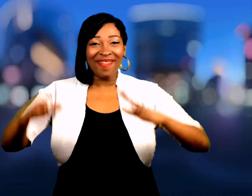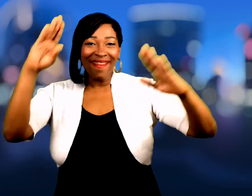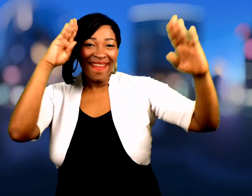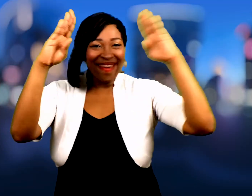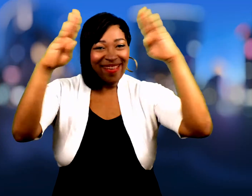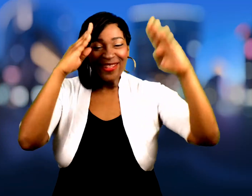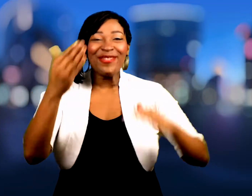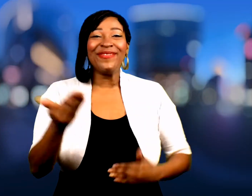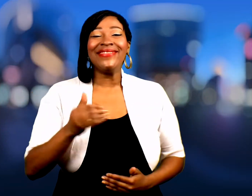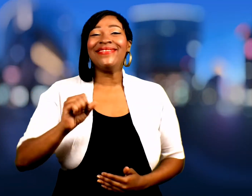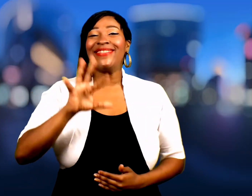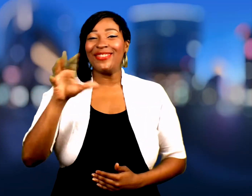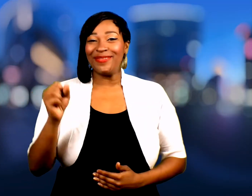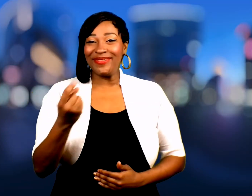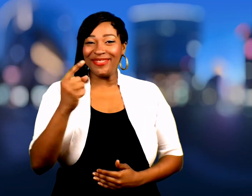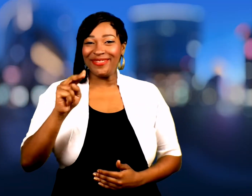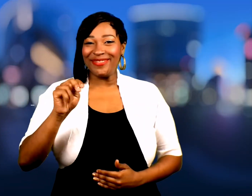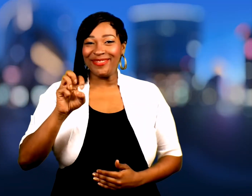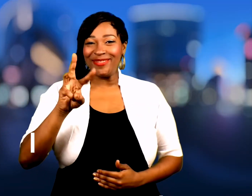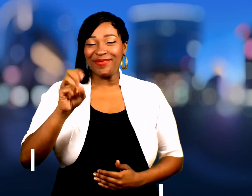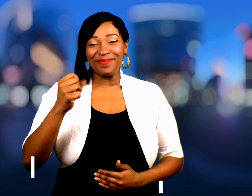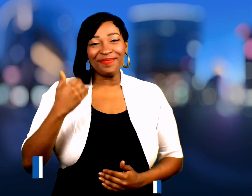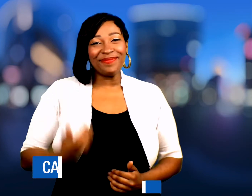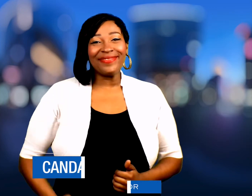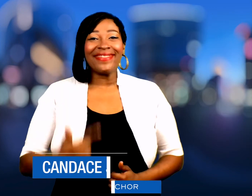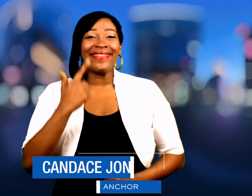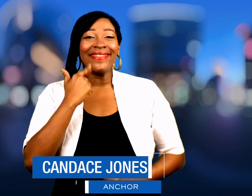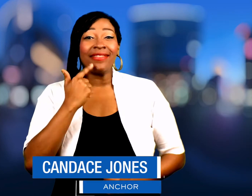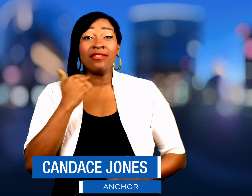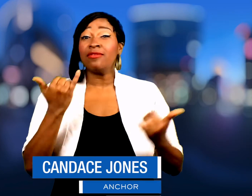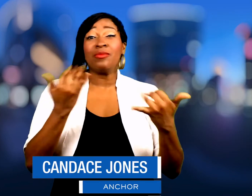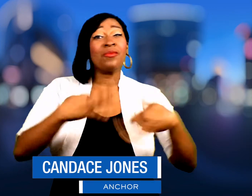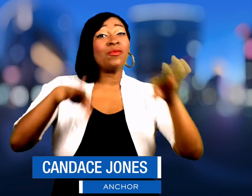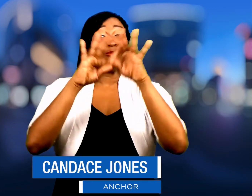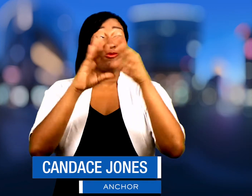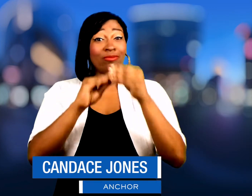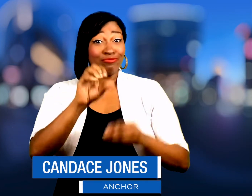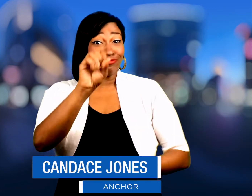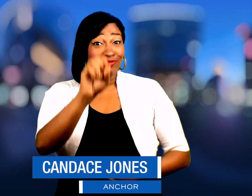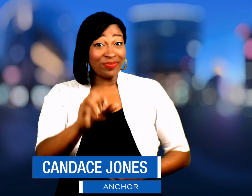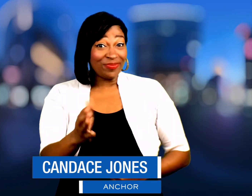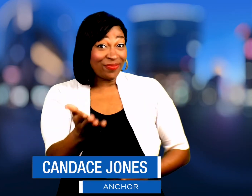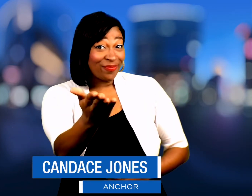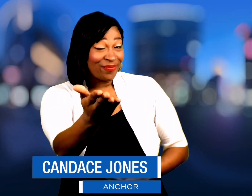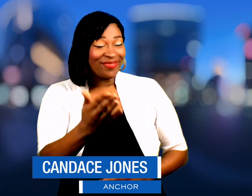Hello everyone. Welcome to Sign1News. I am Candace Jones and here are your top stories for today.